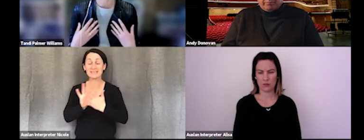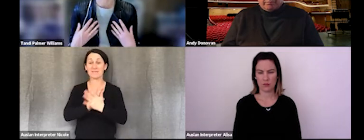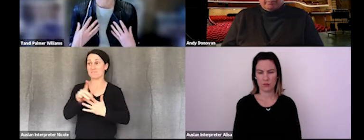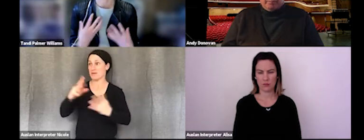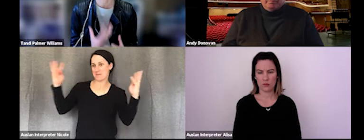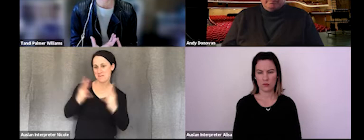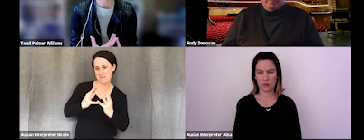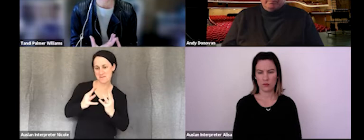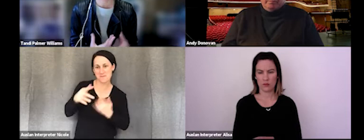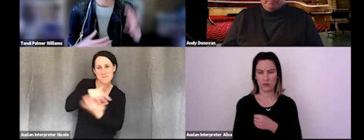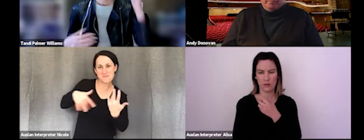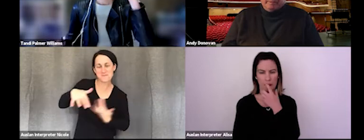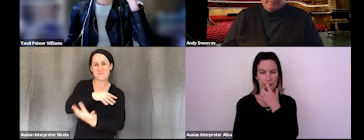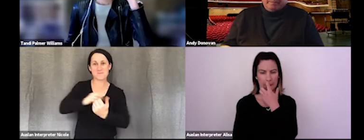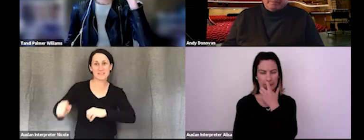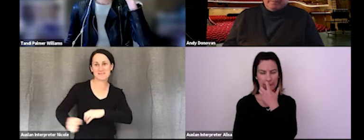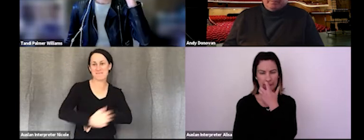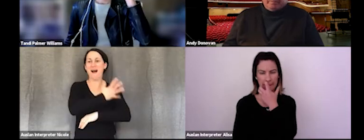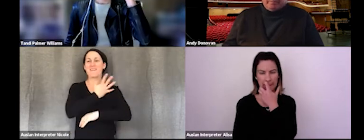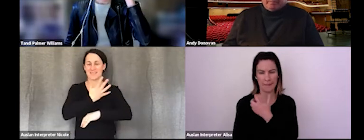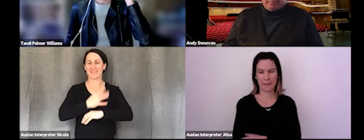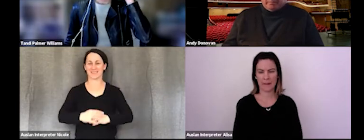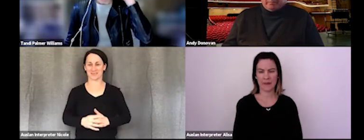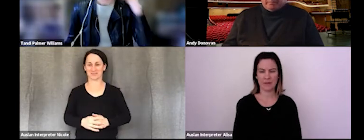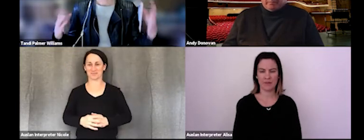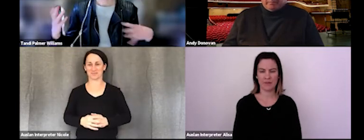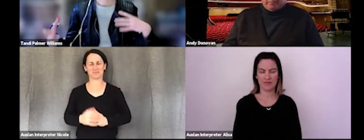They might be inspiring. I think what my interpretation of this